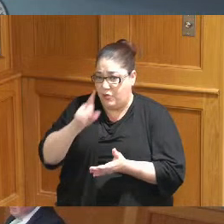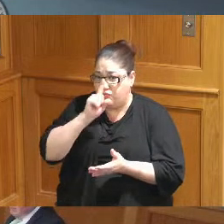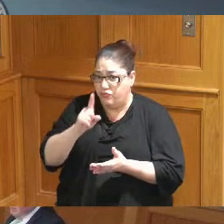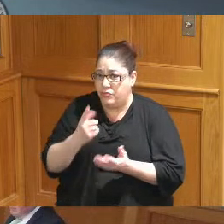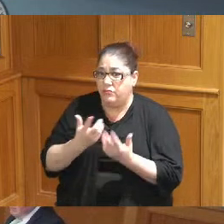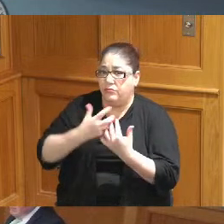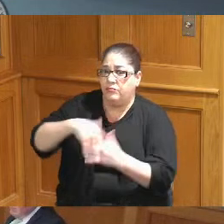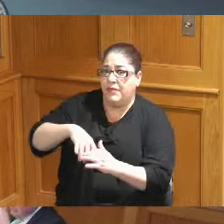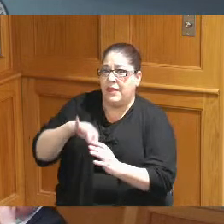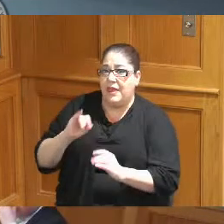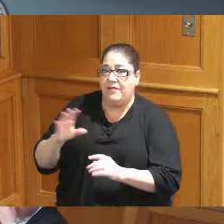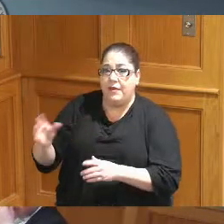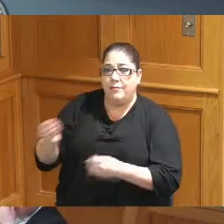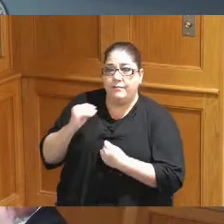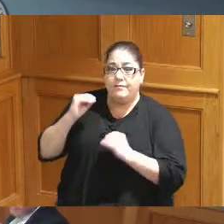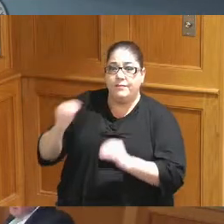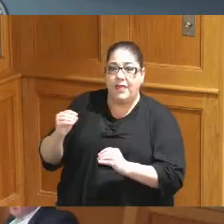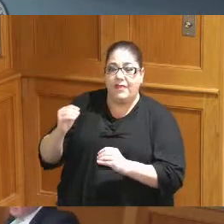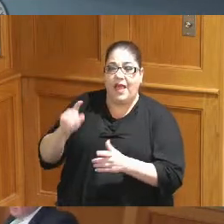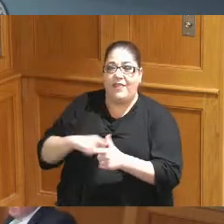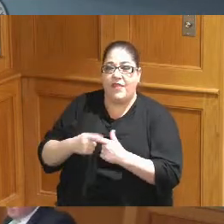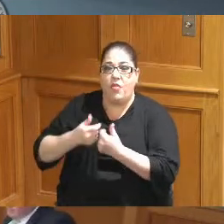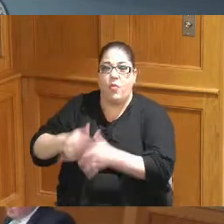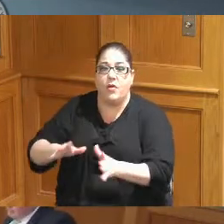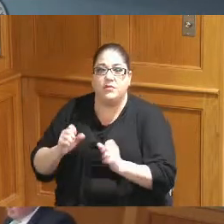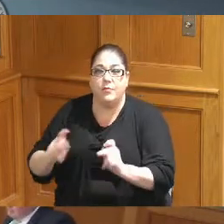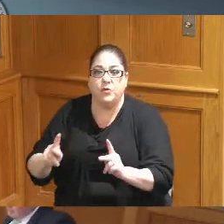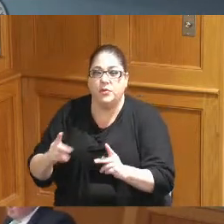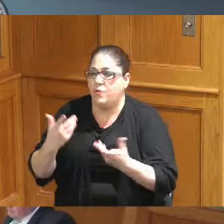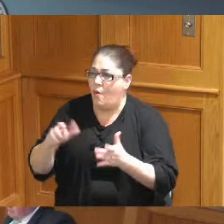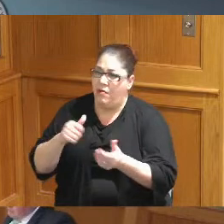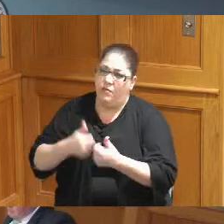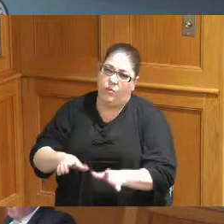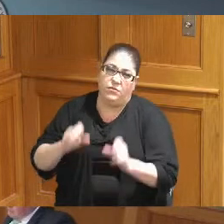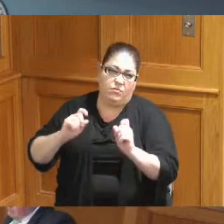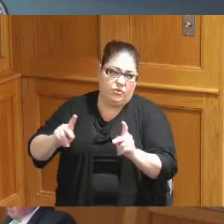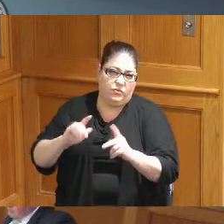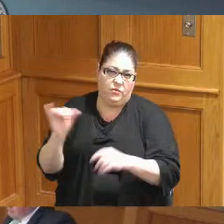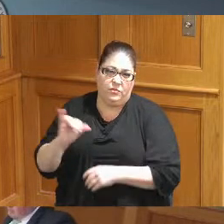comes back nothing but we missed the timeline we don't want that either I think all of us want to